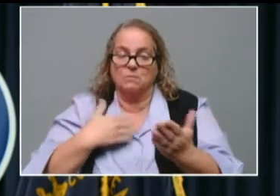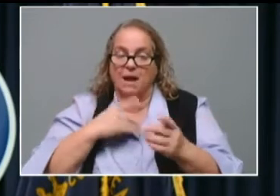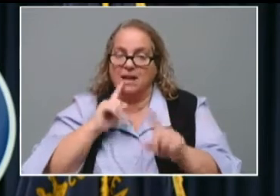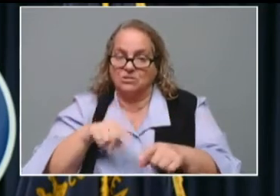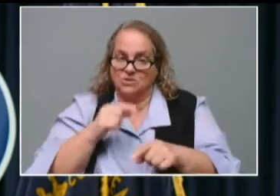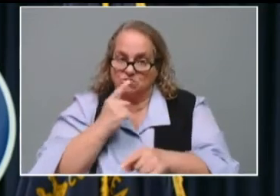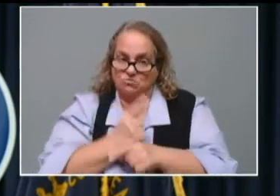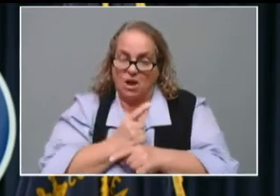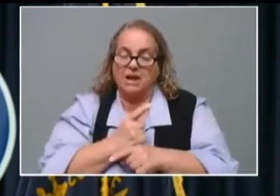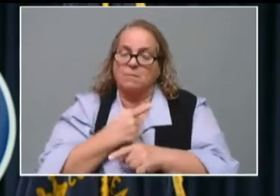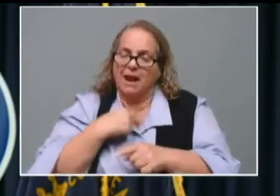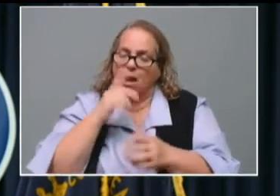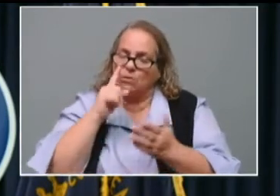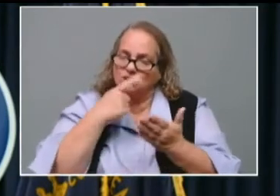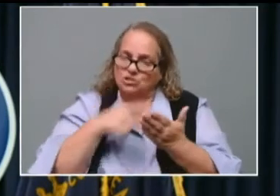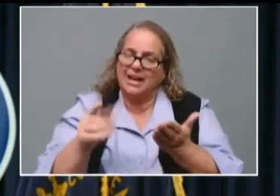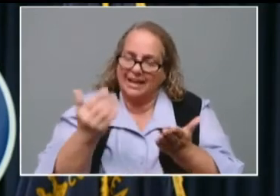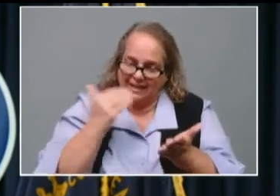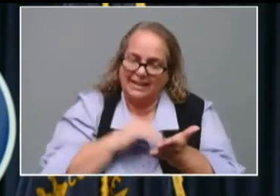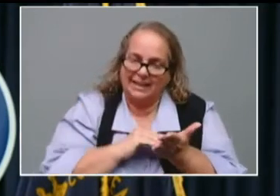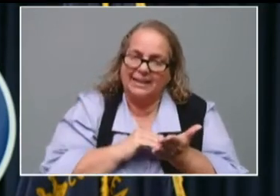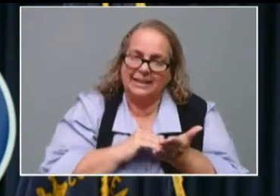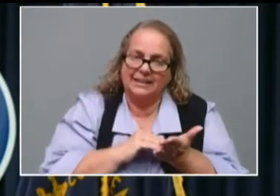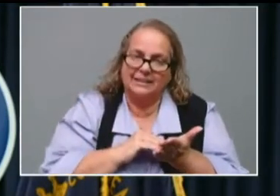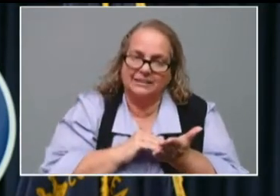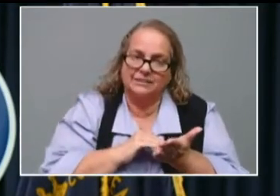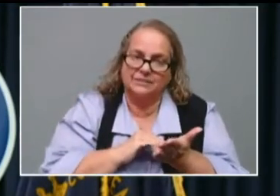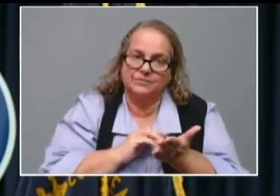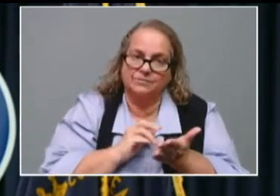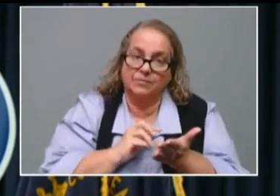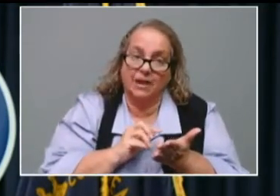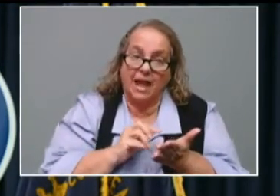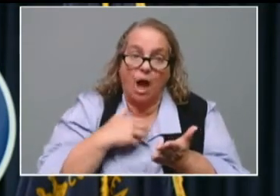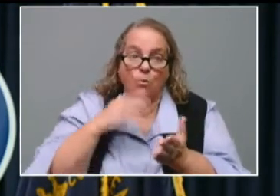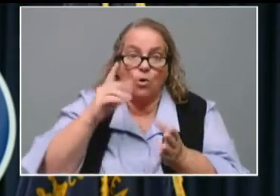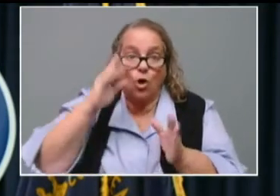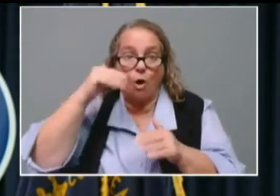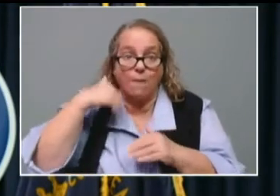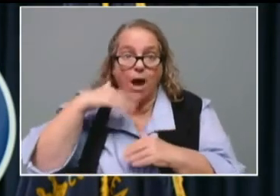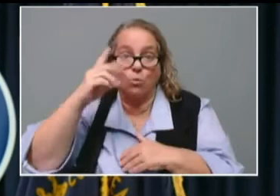that one again. Um I would hope that I would know by now. Um but sometimes